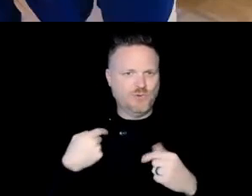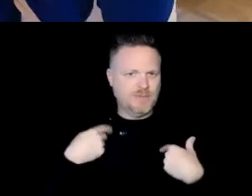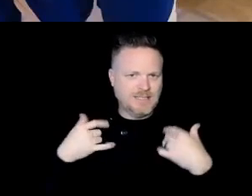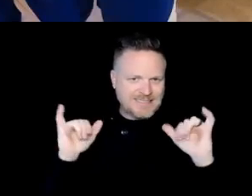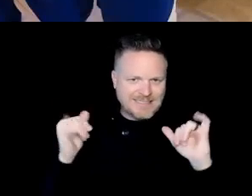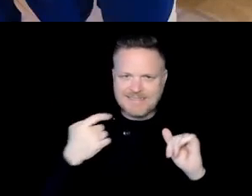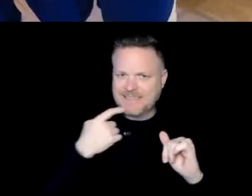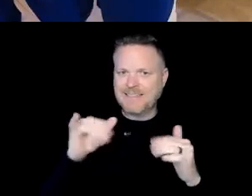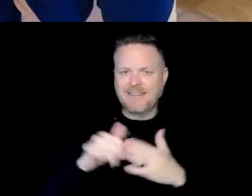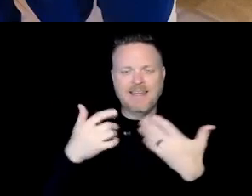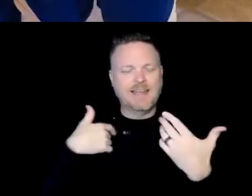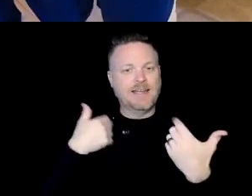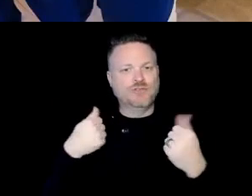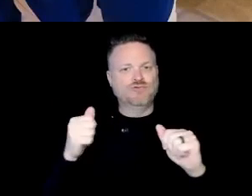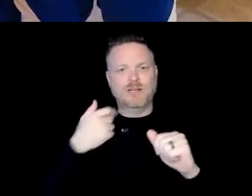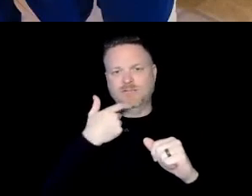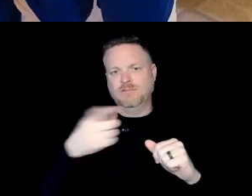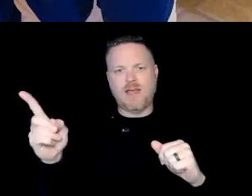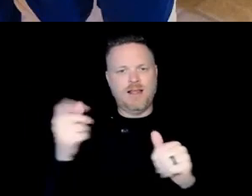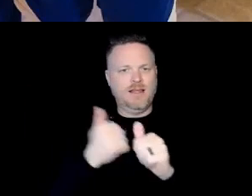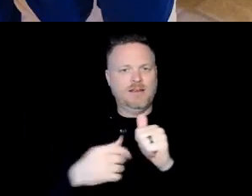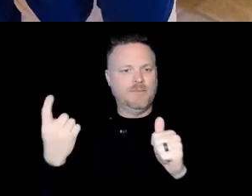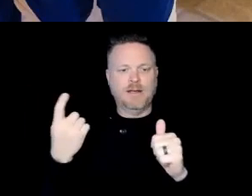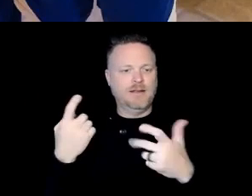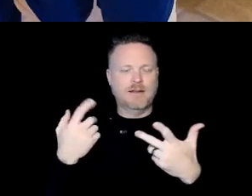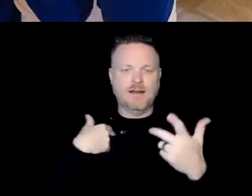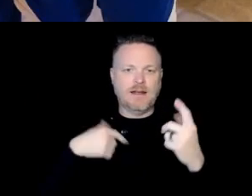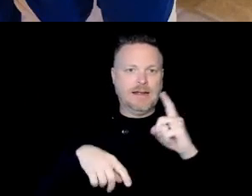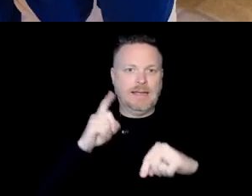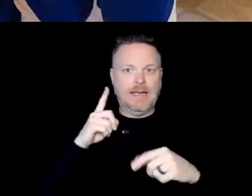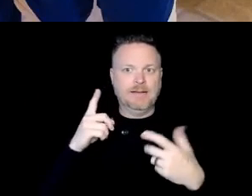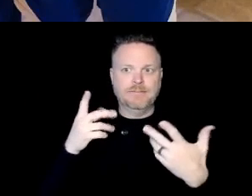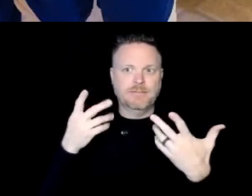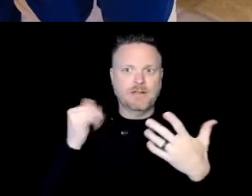You try to tell anybody and it is like, I cannot. Who do you know that has a kid that fell off of a